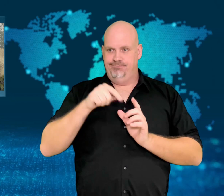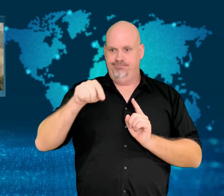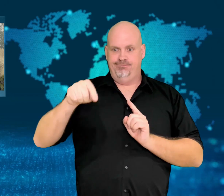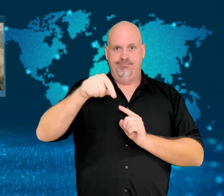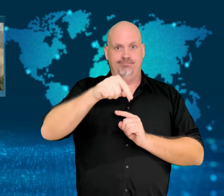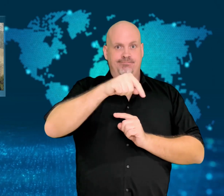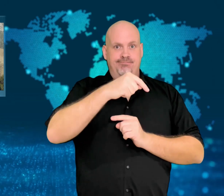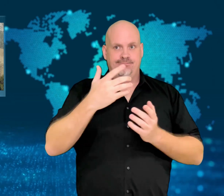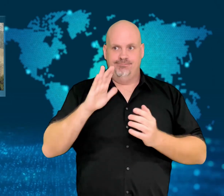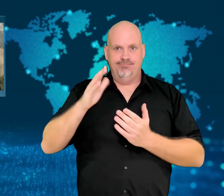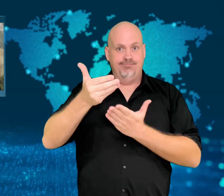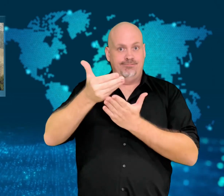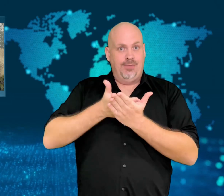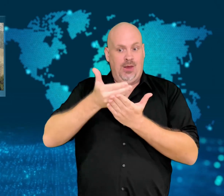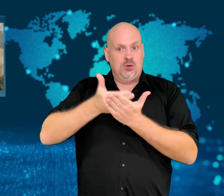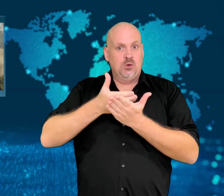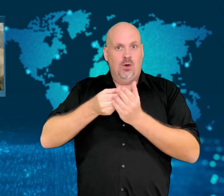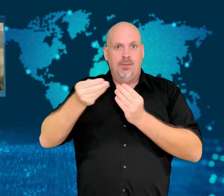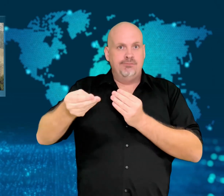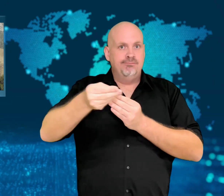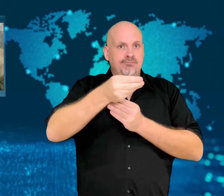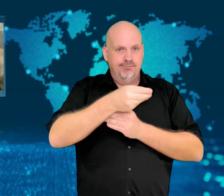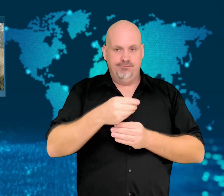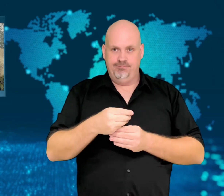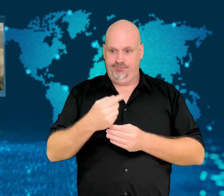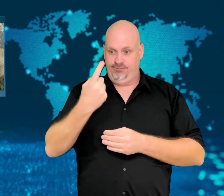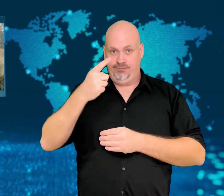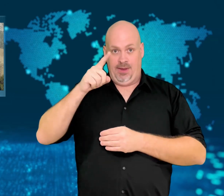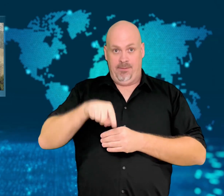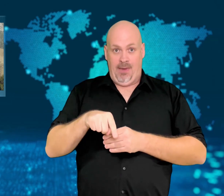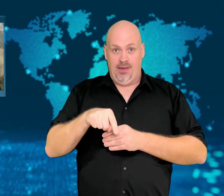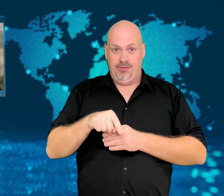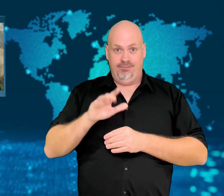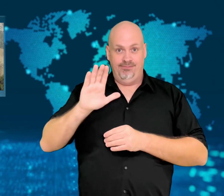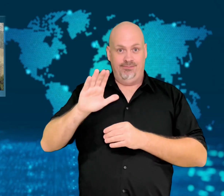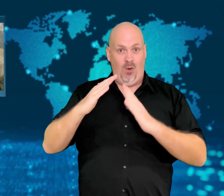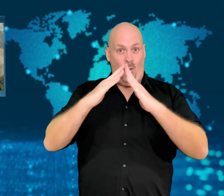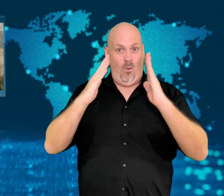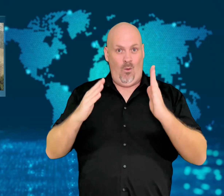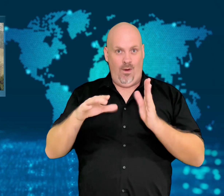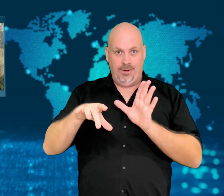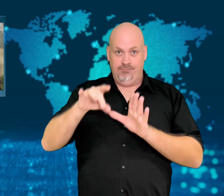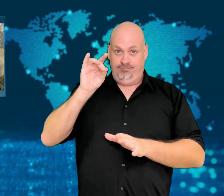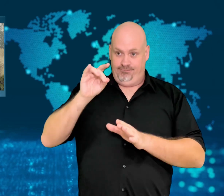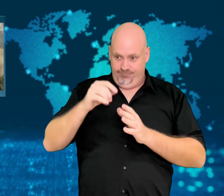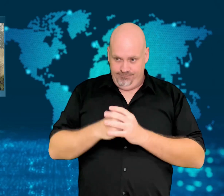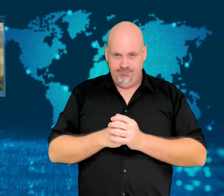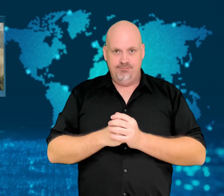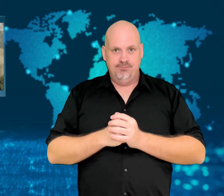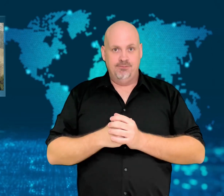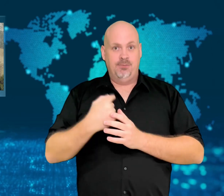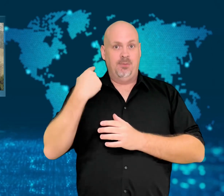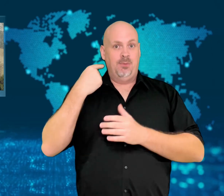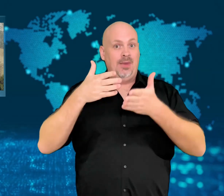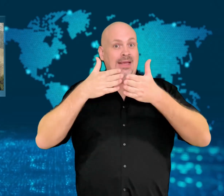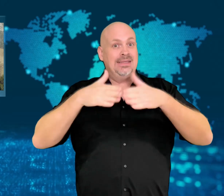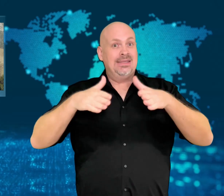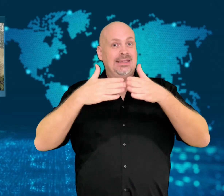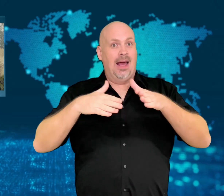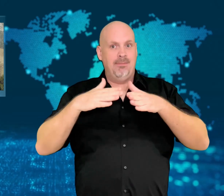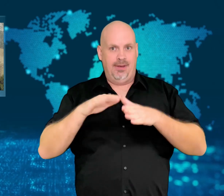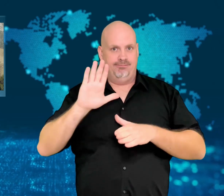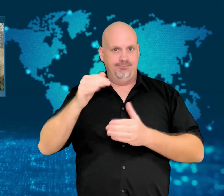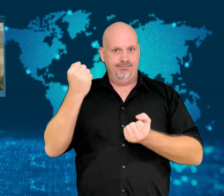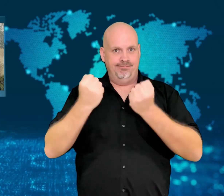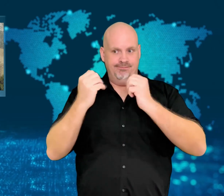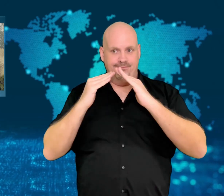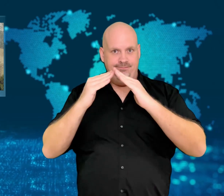At this point, documents have been found in three places - in his home this month,